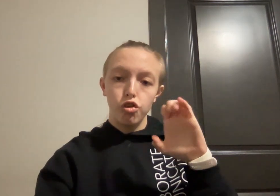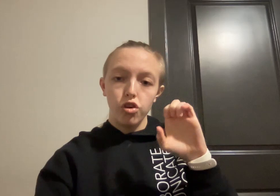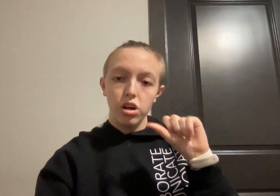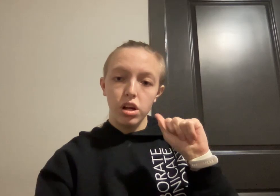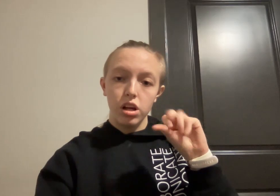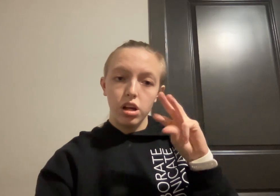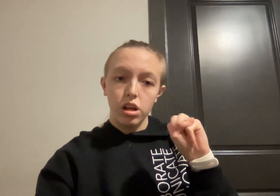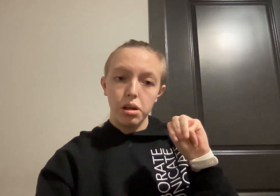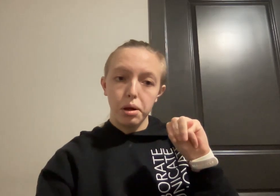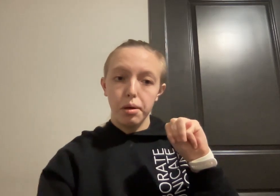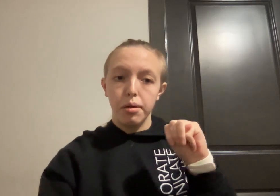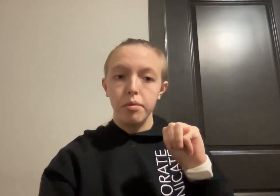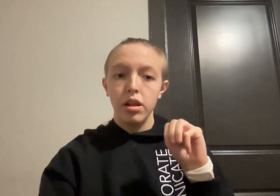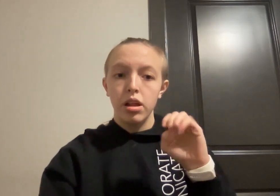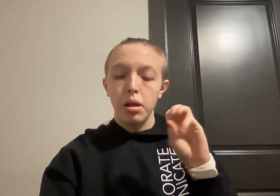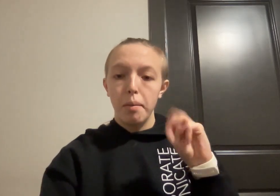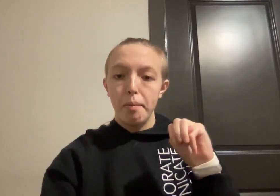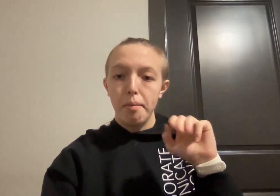Marcellus fans and